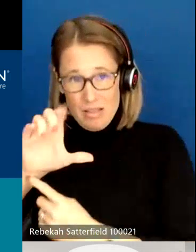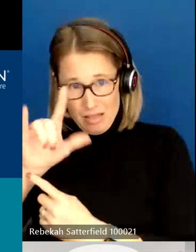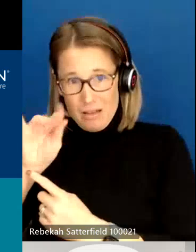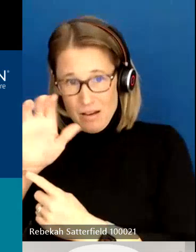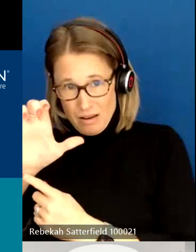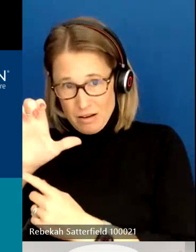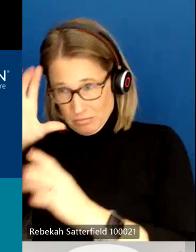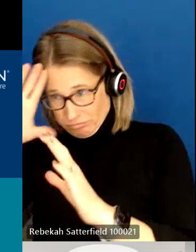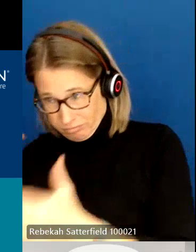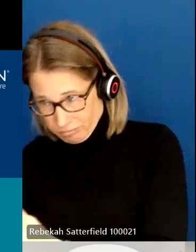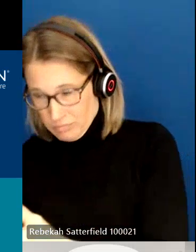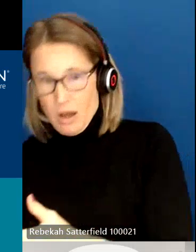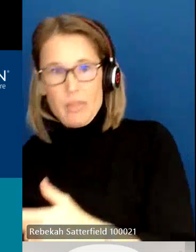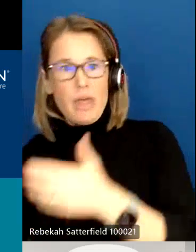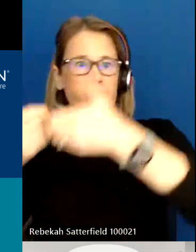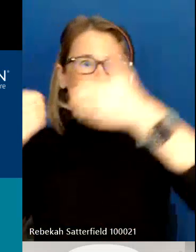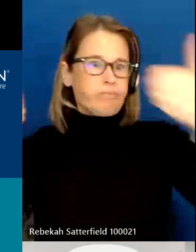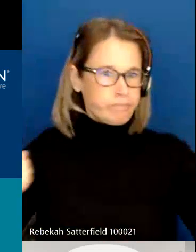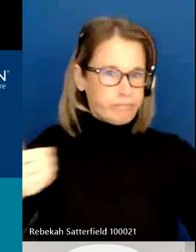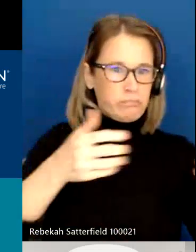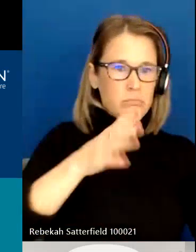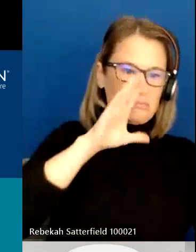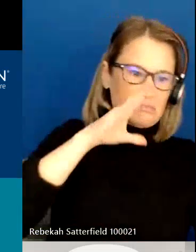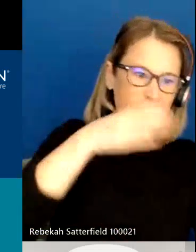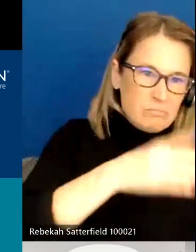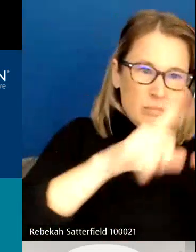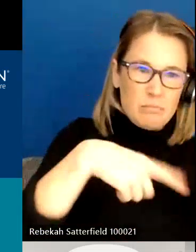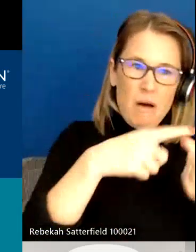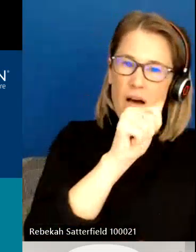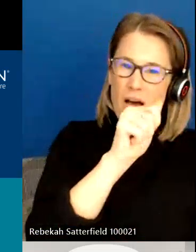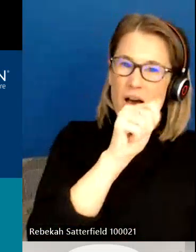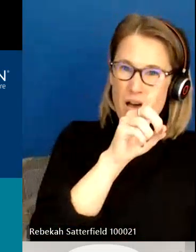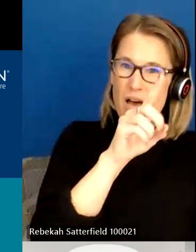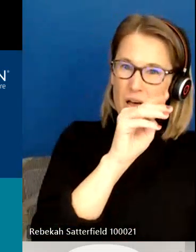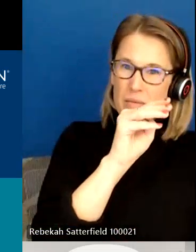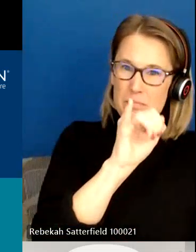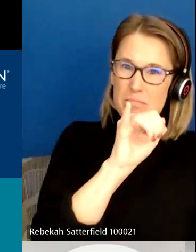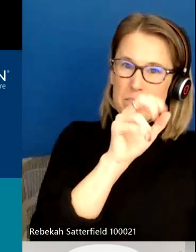also all these more administrative tools which do impact patient care and experience of course so